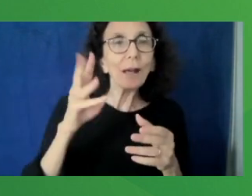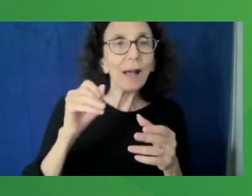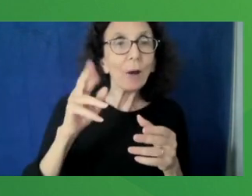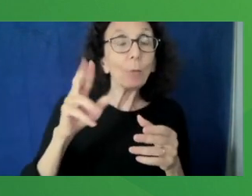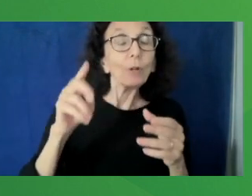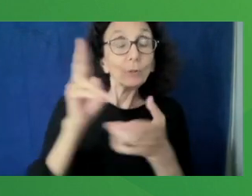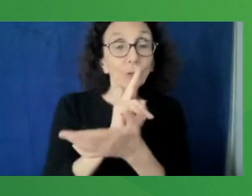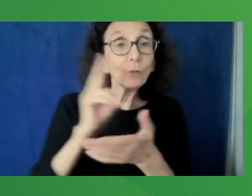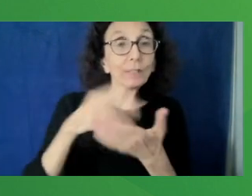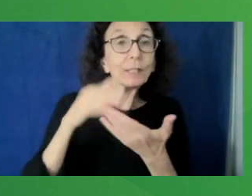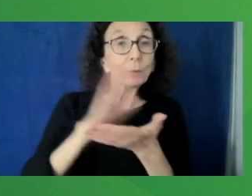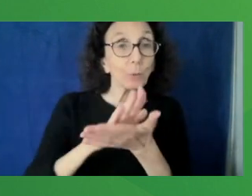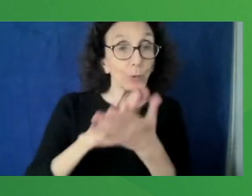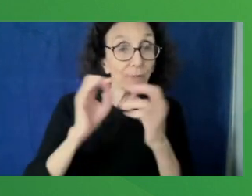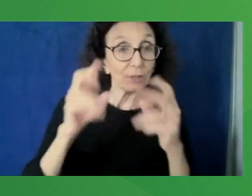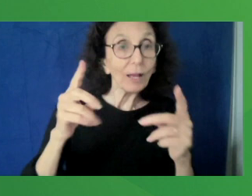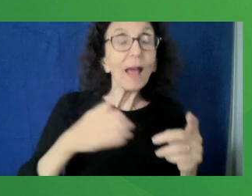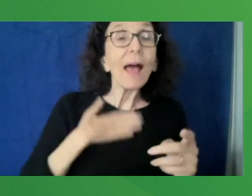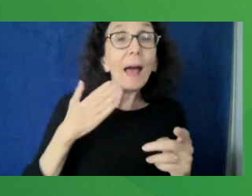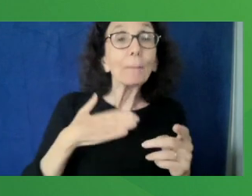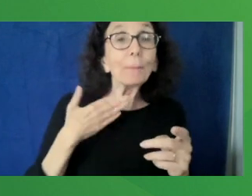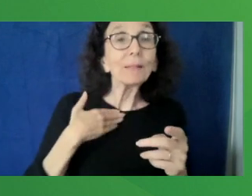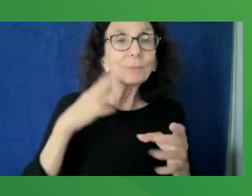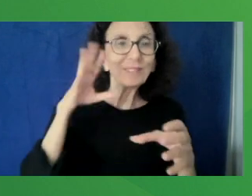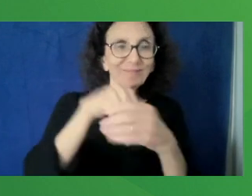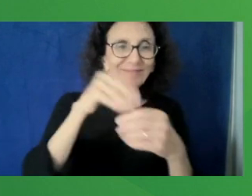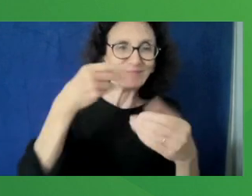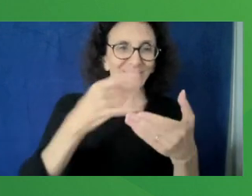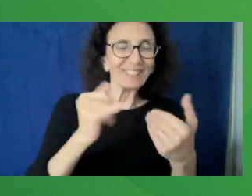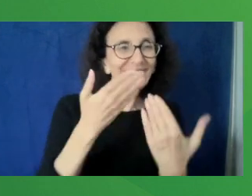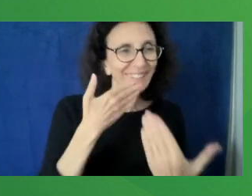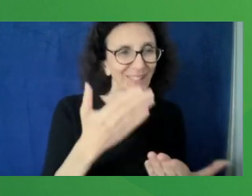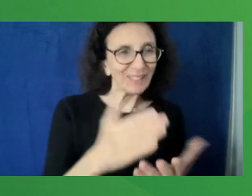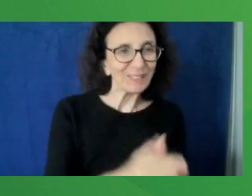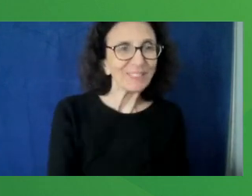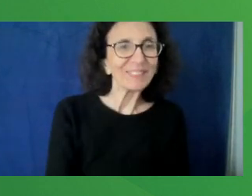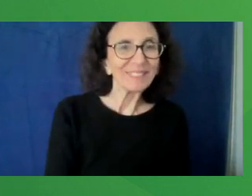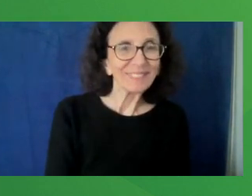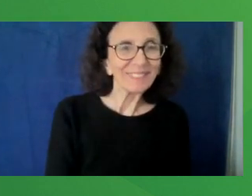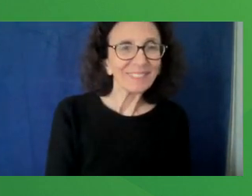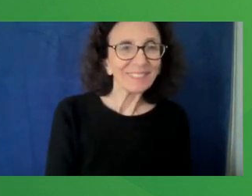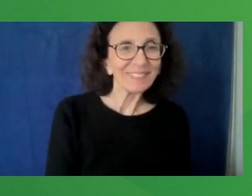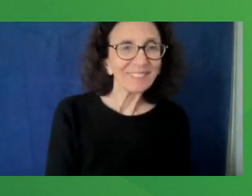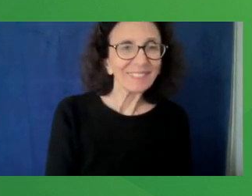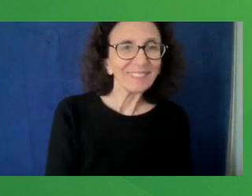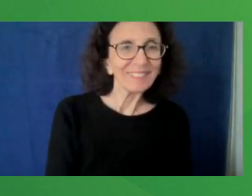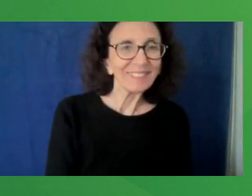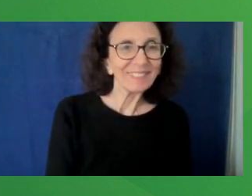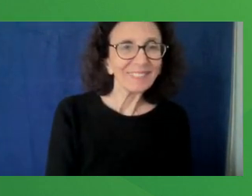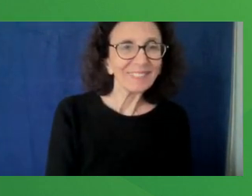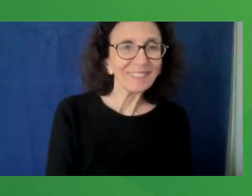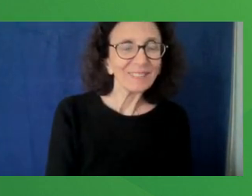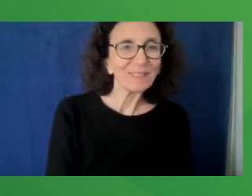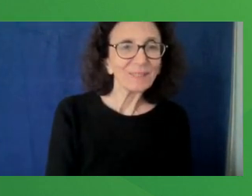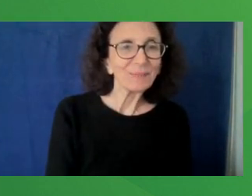and happy to be on this project. Thank you. HEIDI GIBSON: